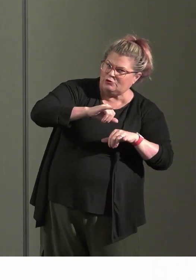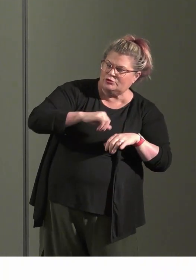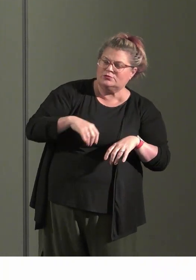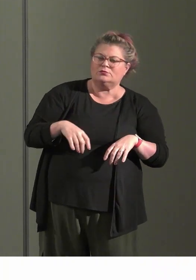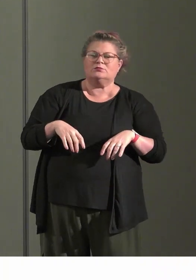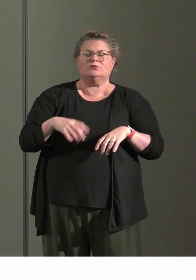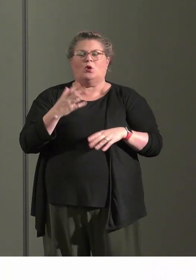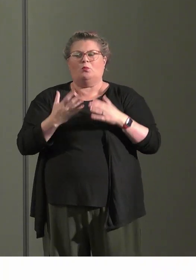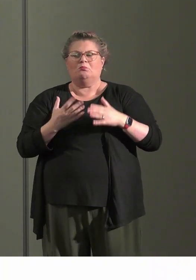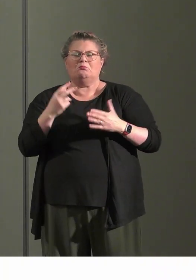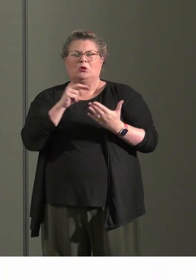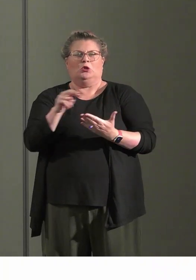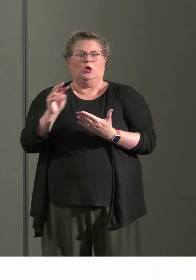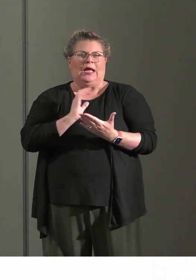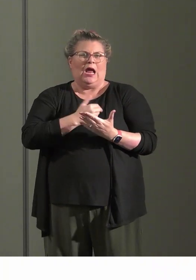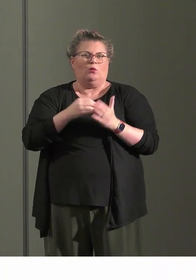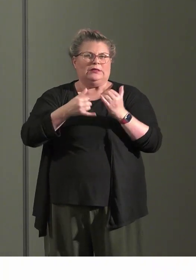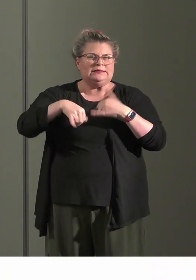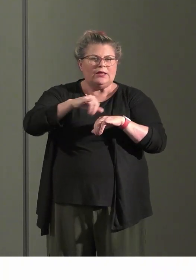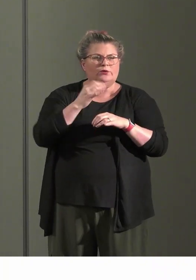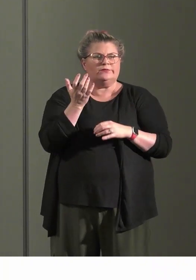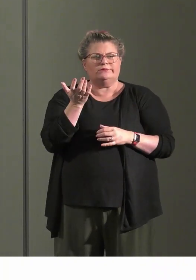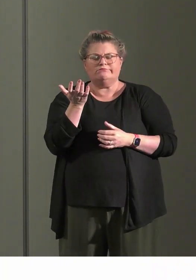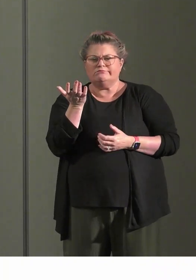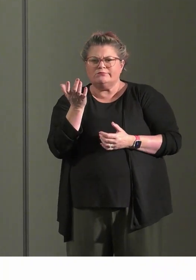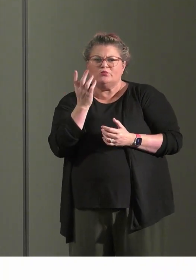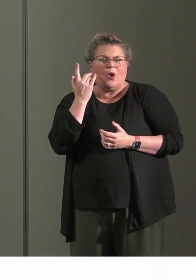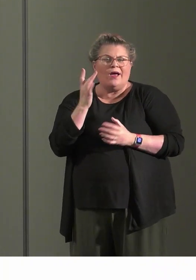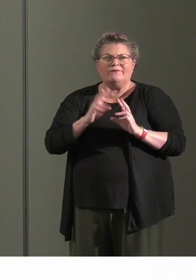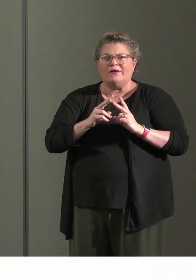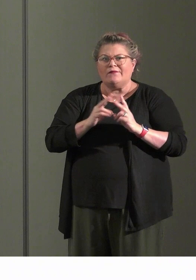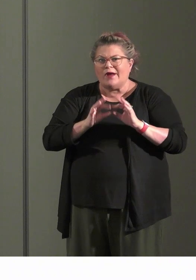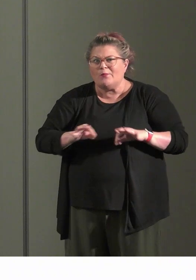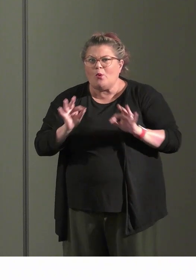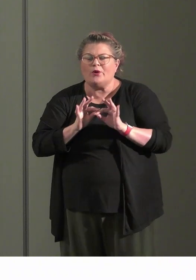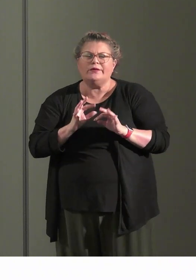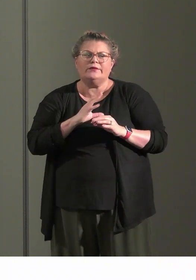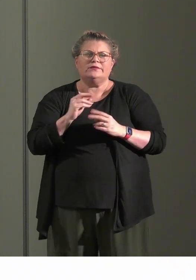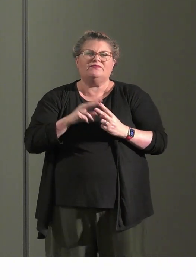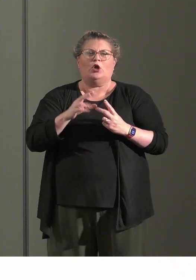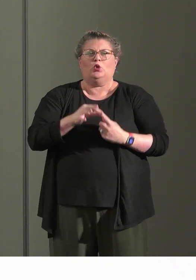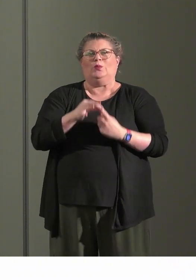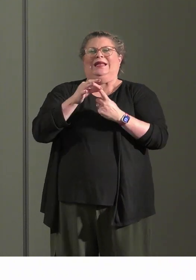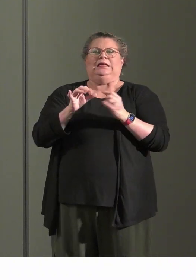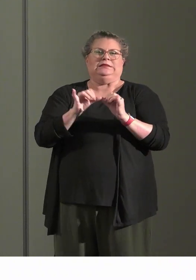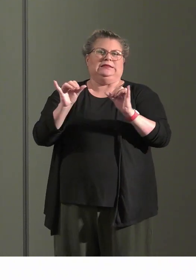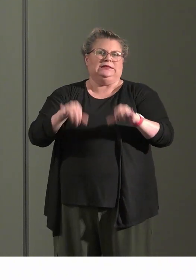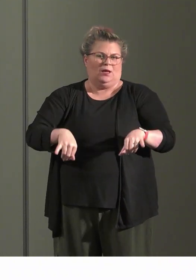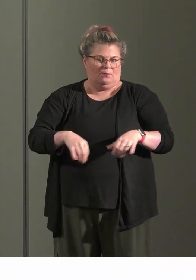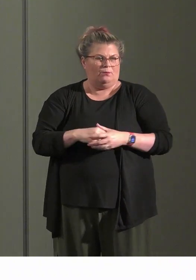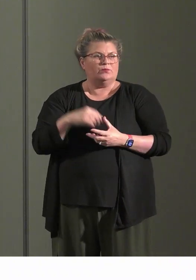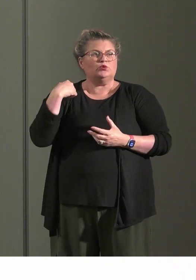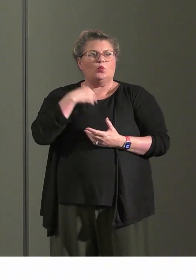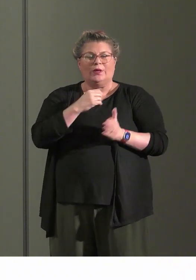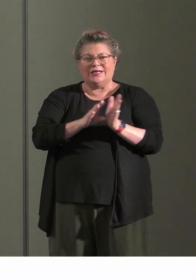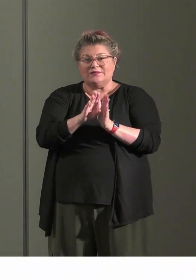will talk about them and why they are important and why it is a unique system to remove barriers